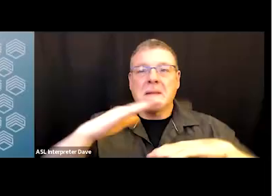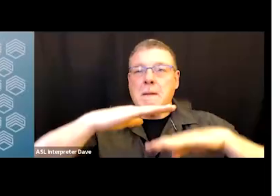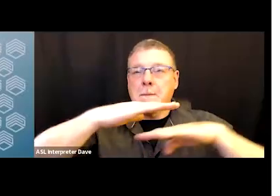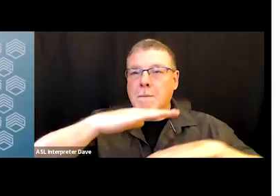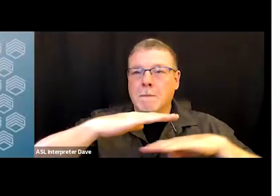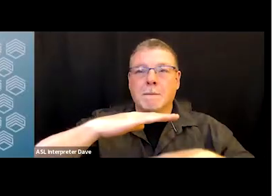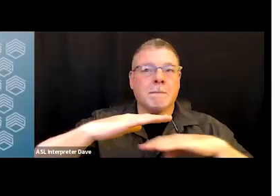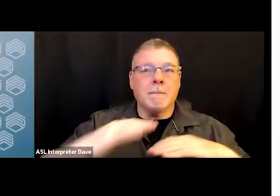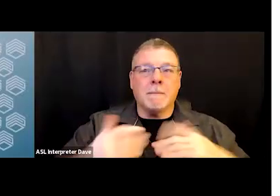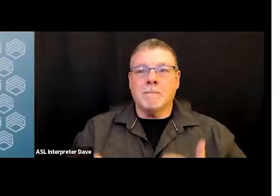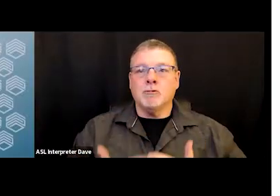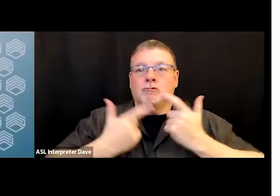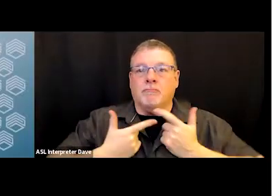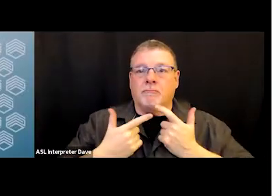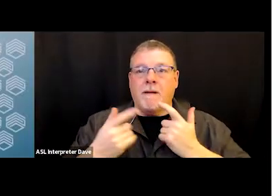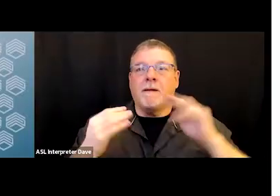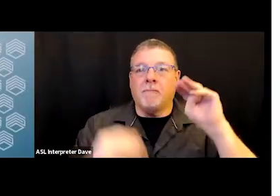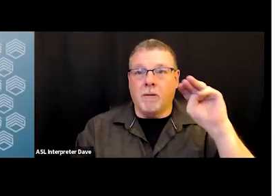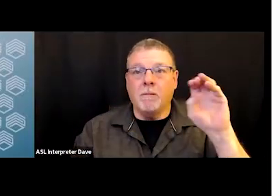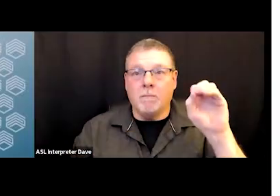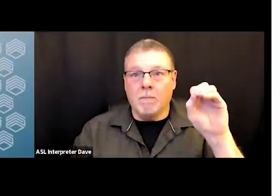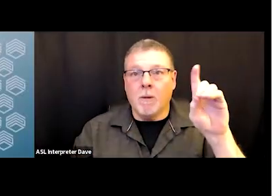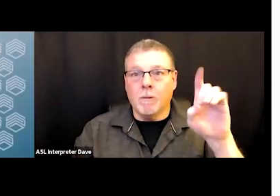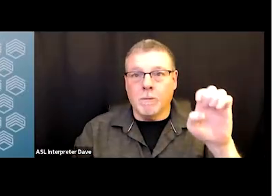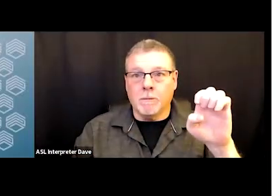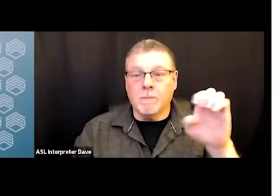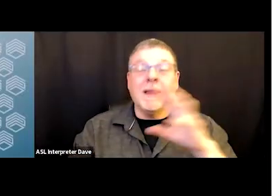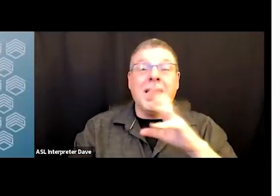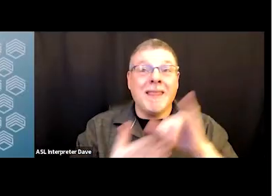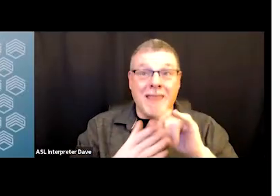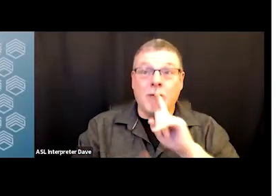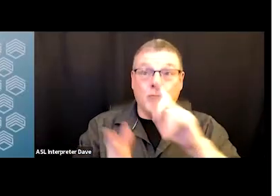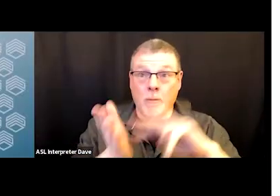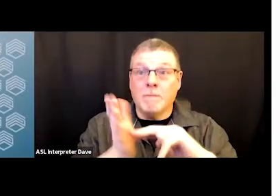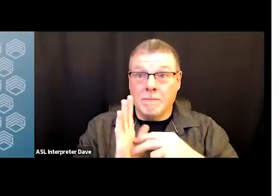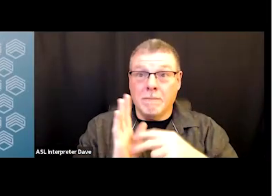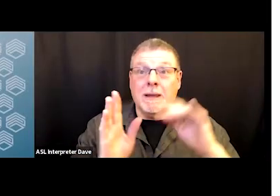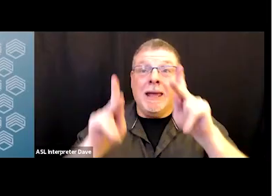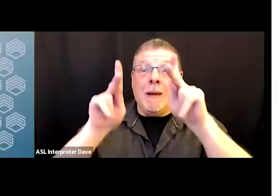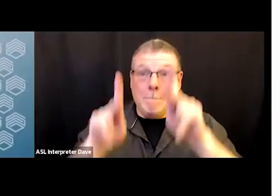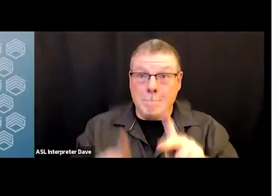that the body has, and it is a true indication that the individual is severely traumatized.